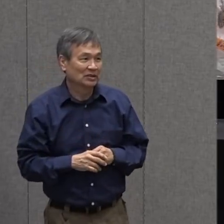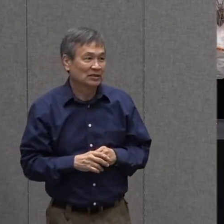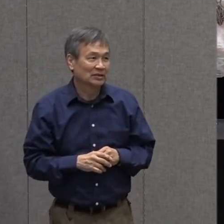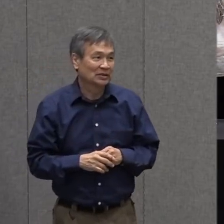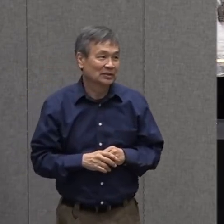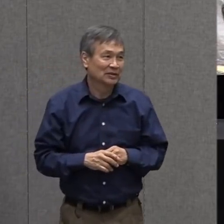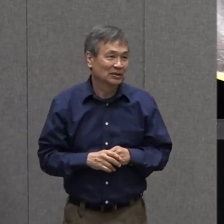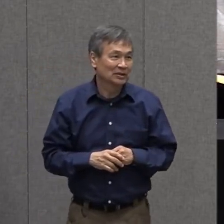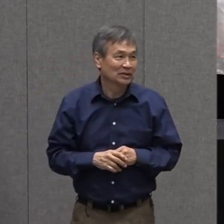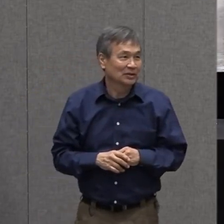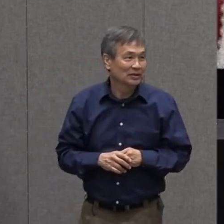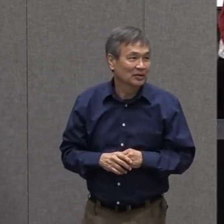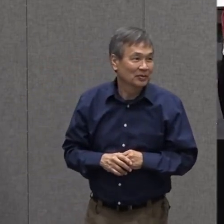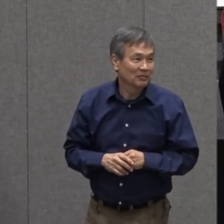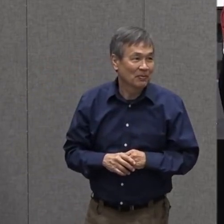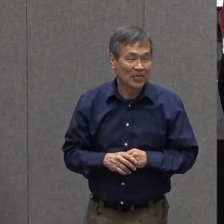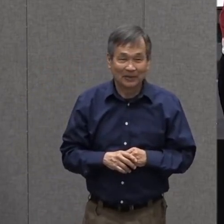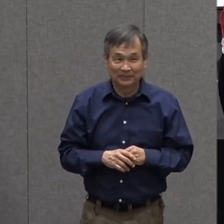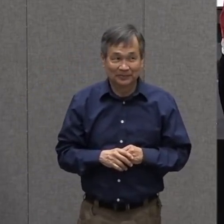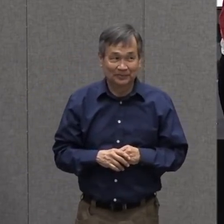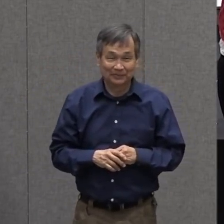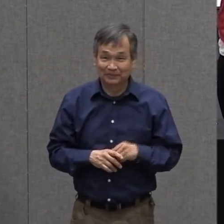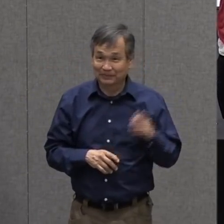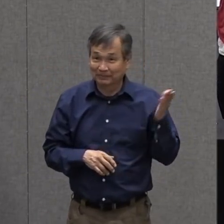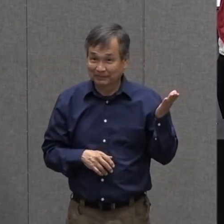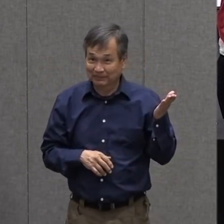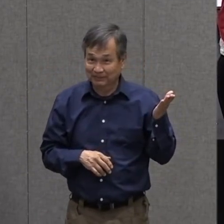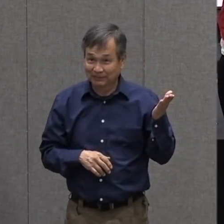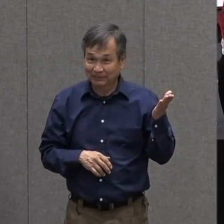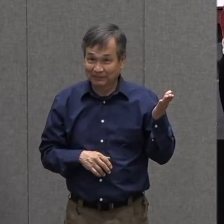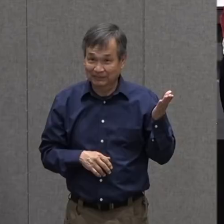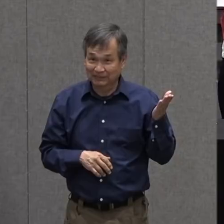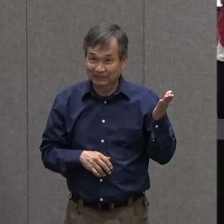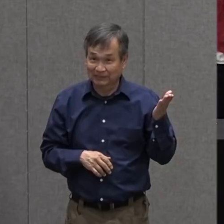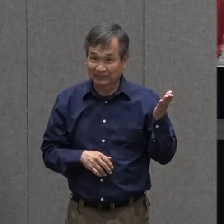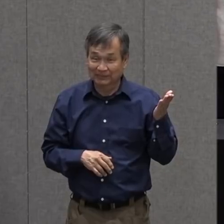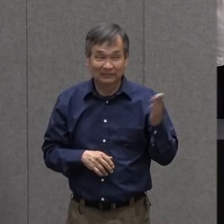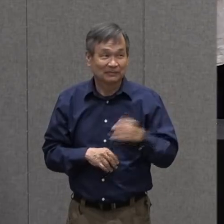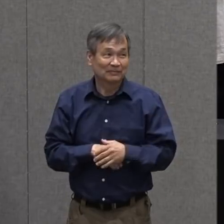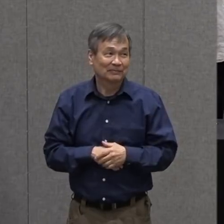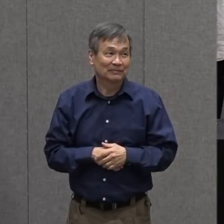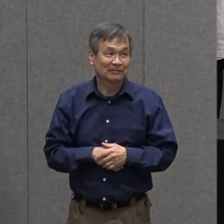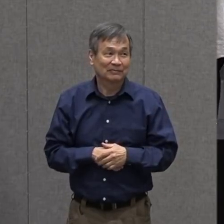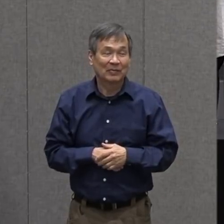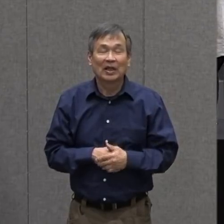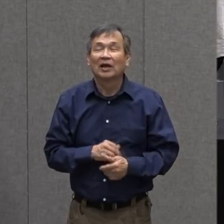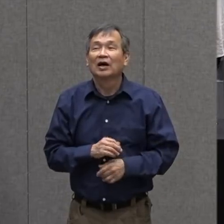All right. Go ahead and show it to 'em really fast. Alright. So there's your word. All right.